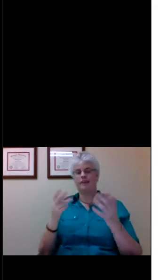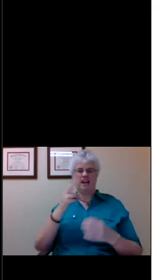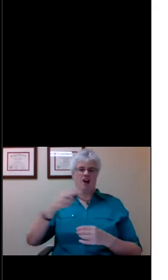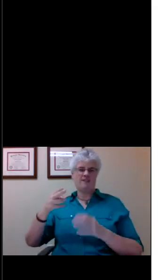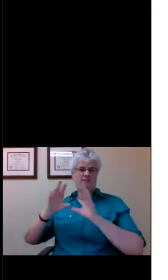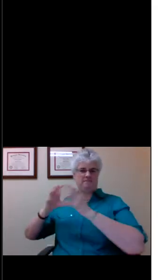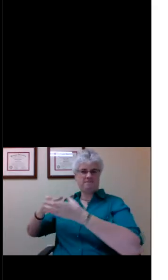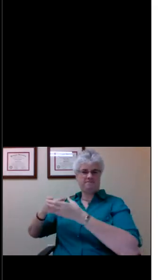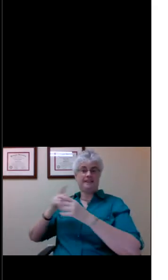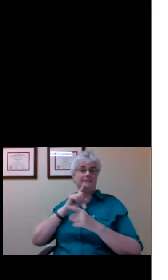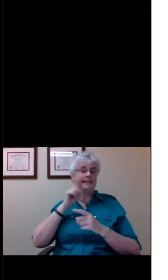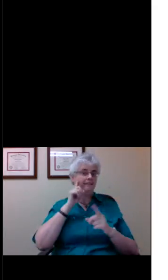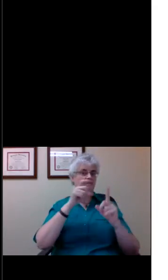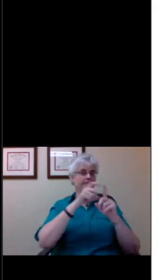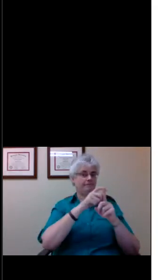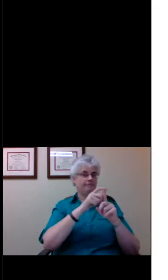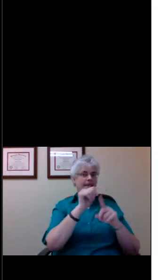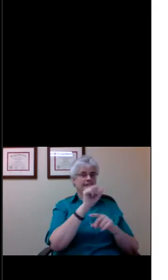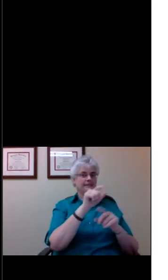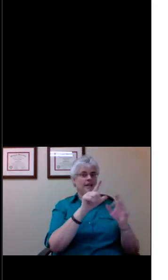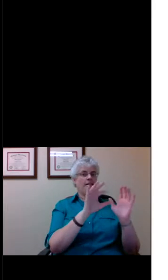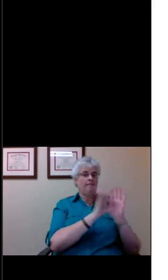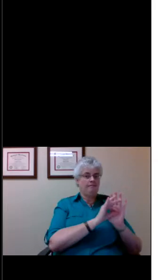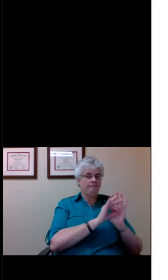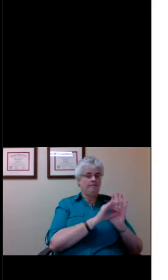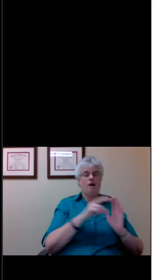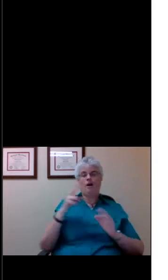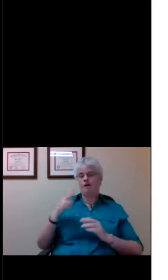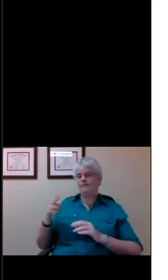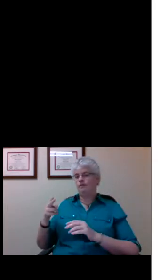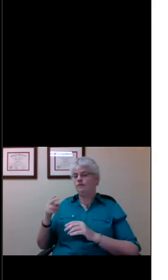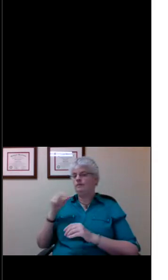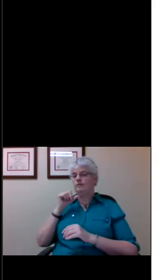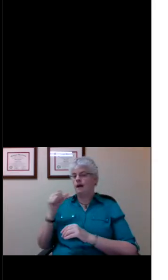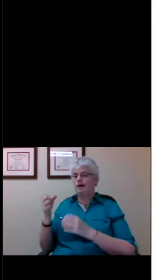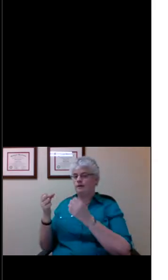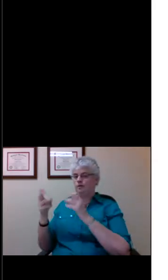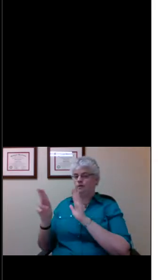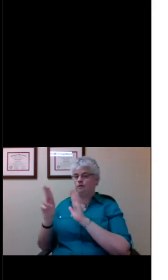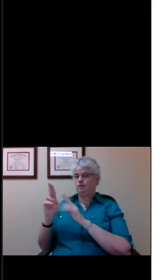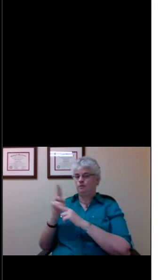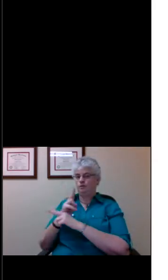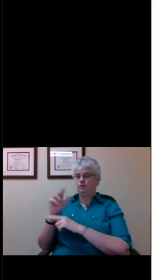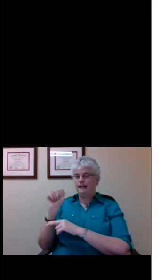of the cultural linguistic minority group- not the capital D "Deaf", people